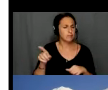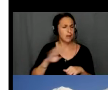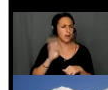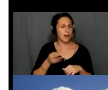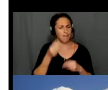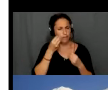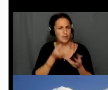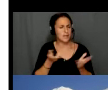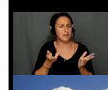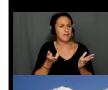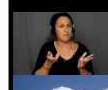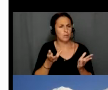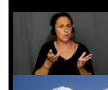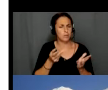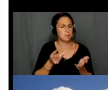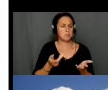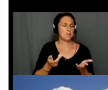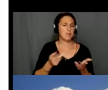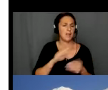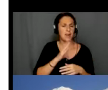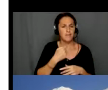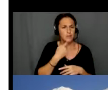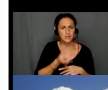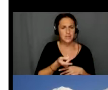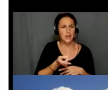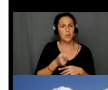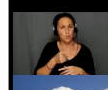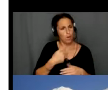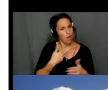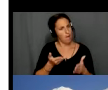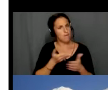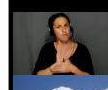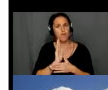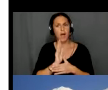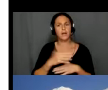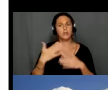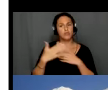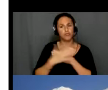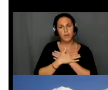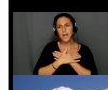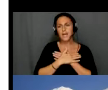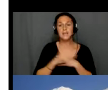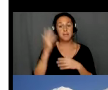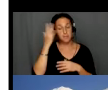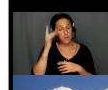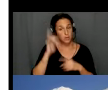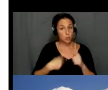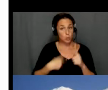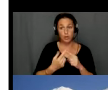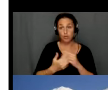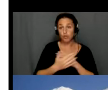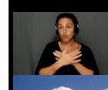to rest. Because when you rest, then for example you don't feel good, all